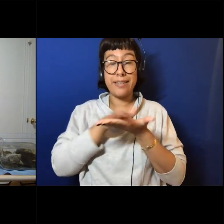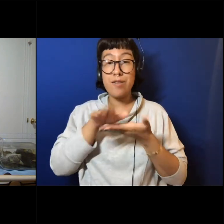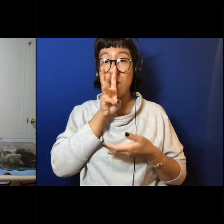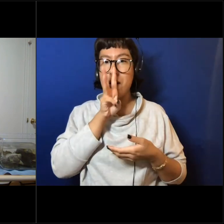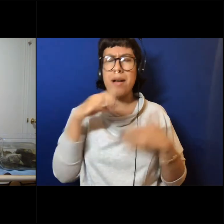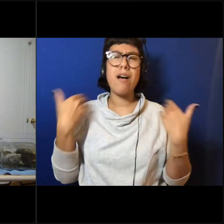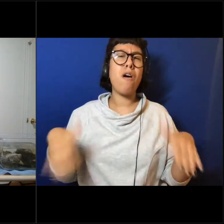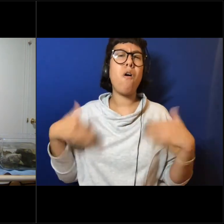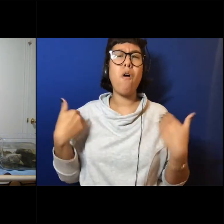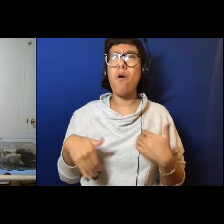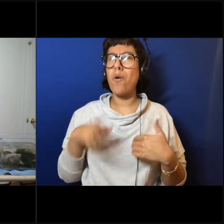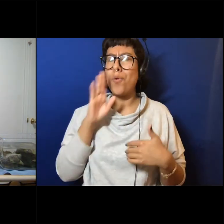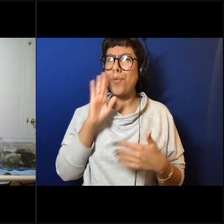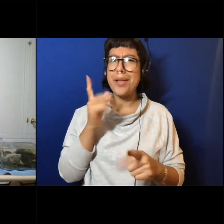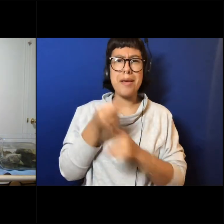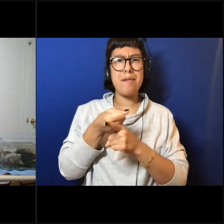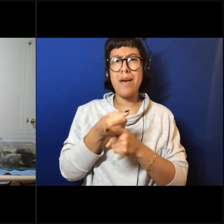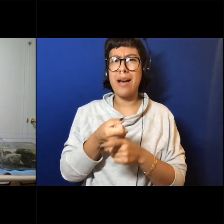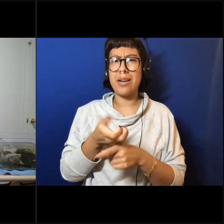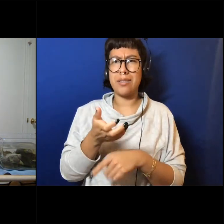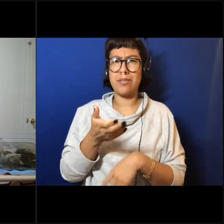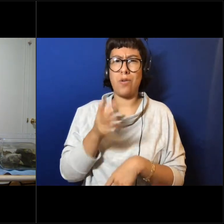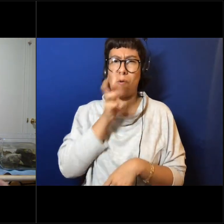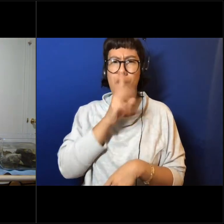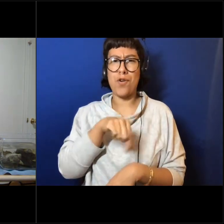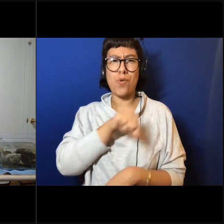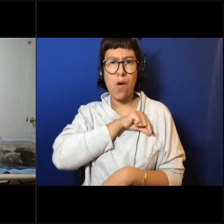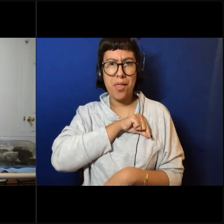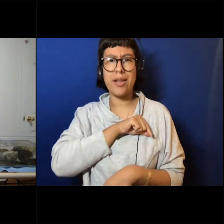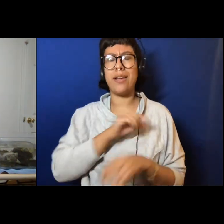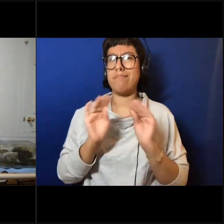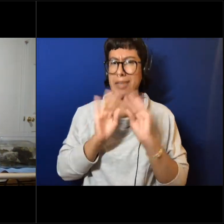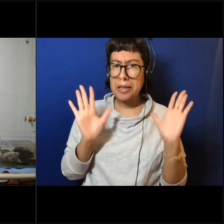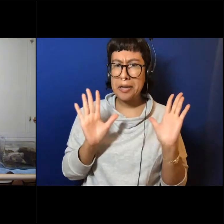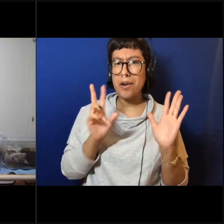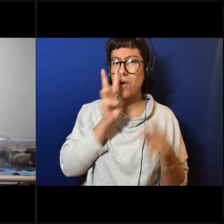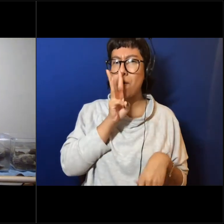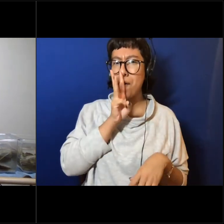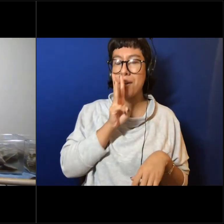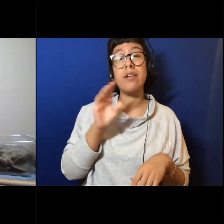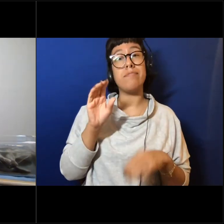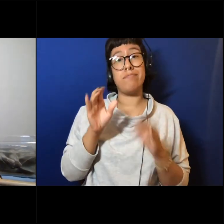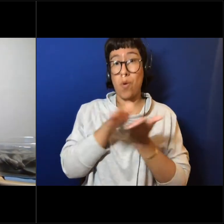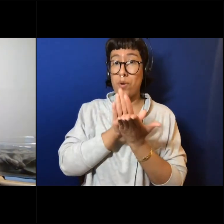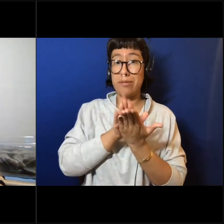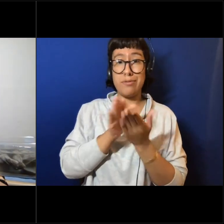they can have on water quality and how clear water is. Of course, oysters are really important species